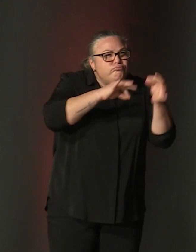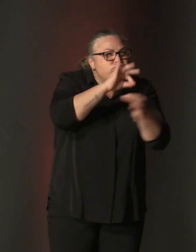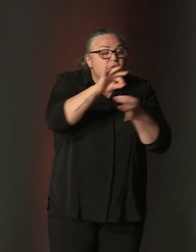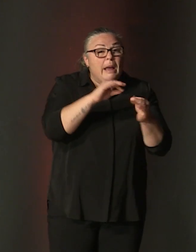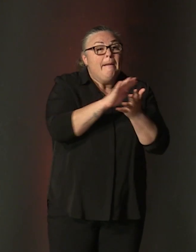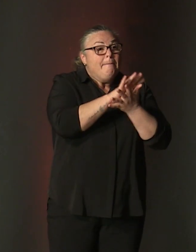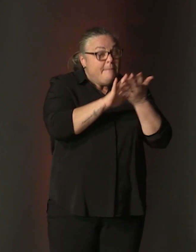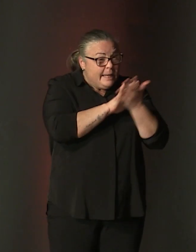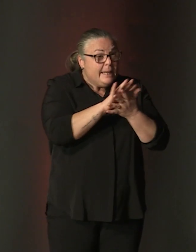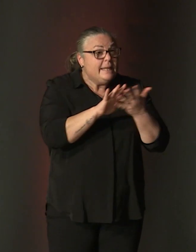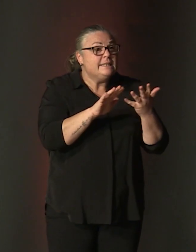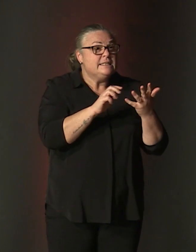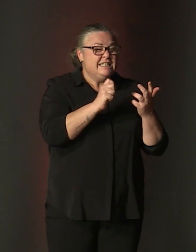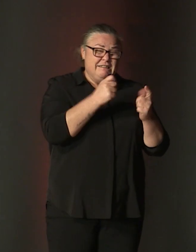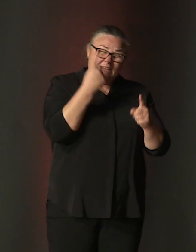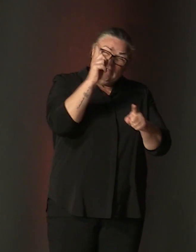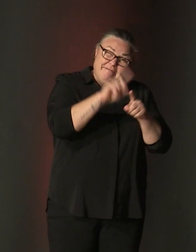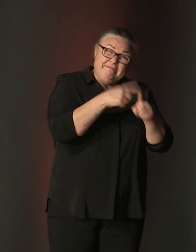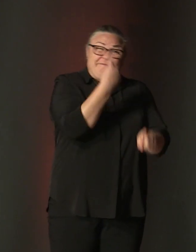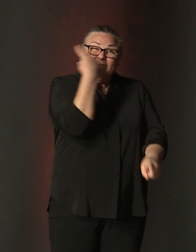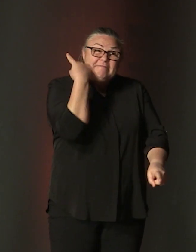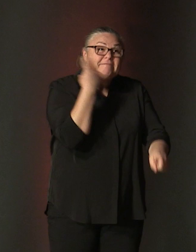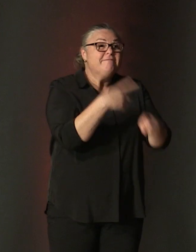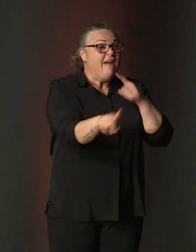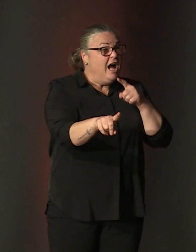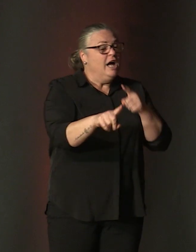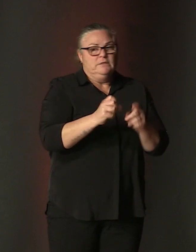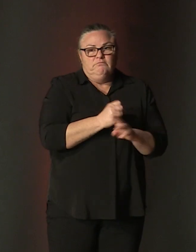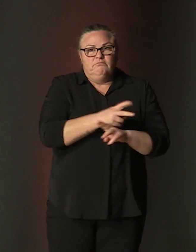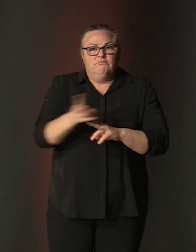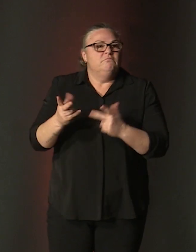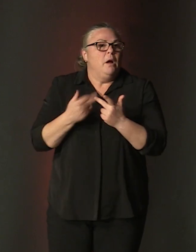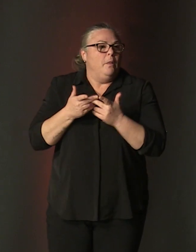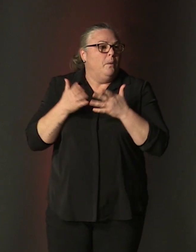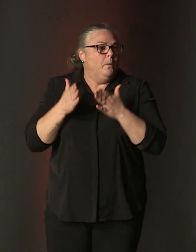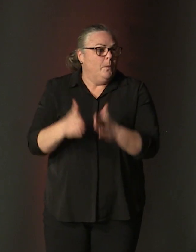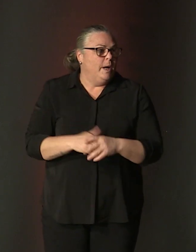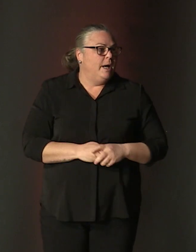than they would ordinarily. In plastic biorecycling, we are after enzymes